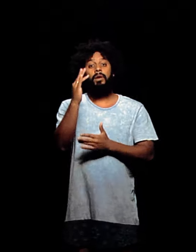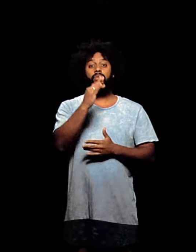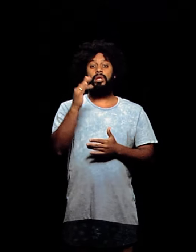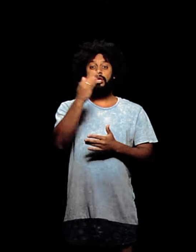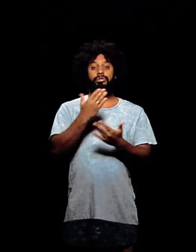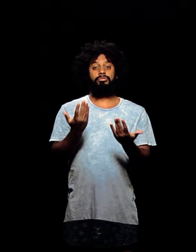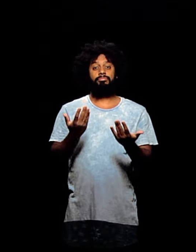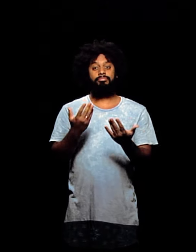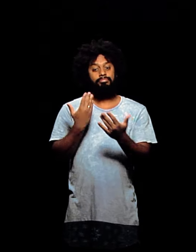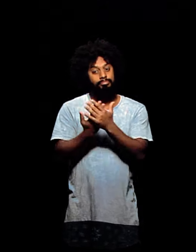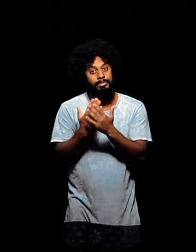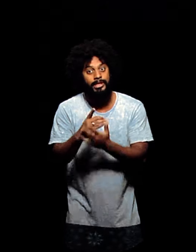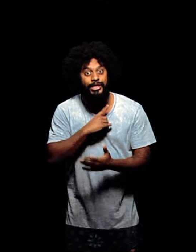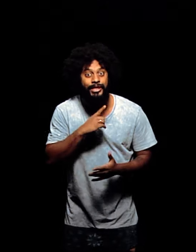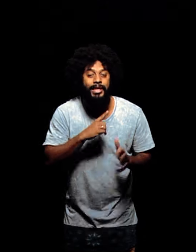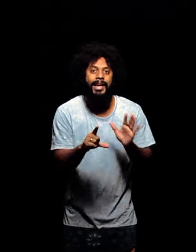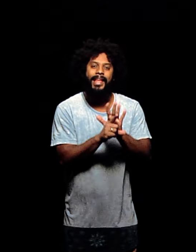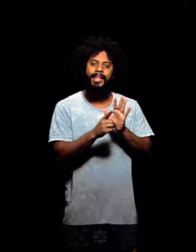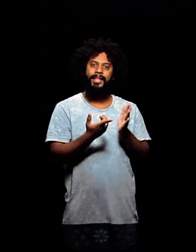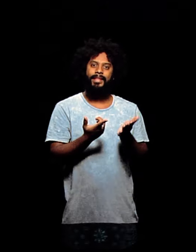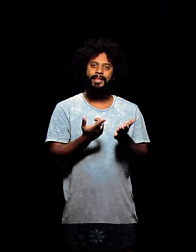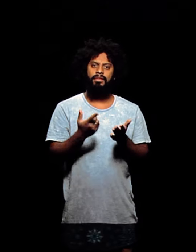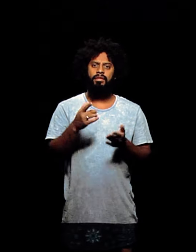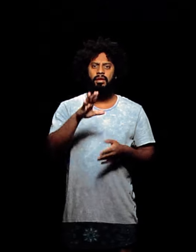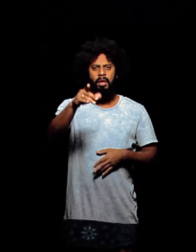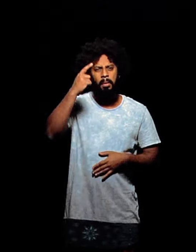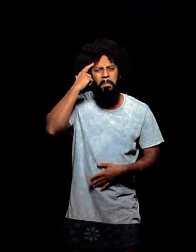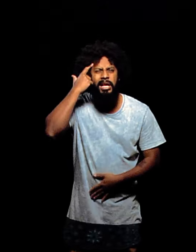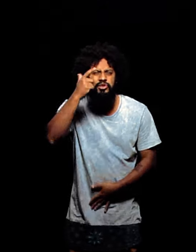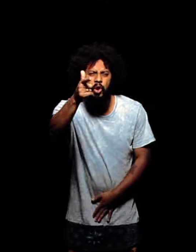such as the affirmative actions that gives them access to universities.